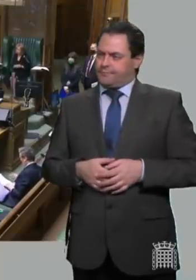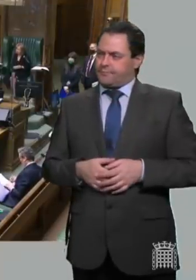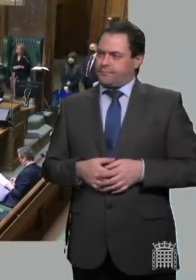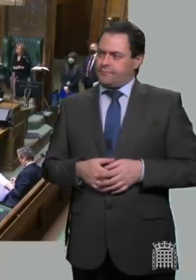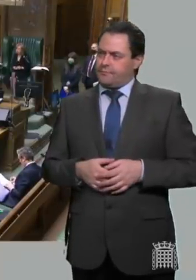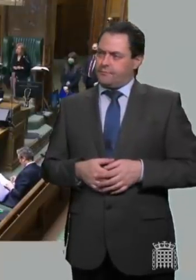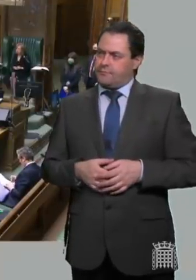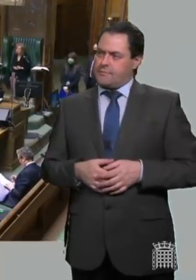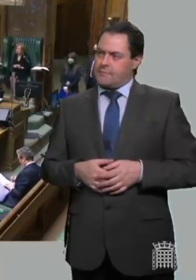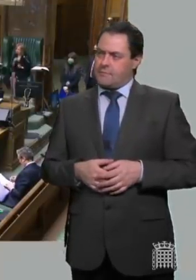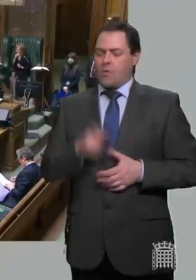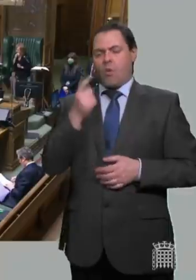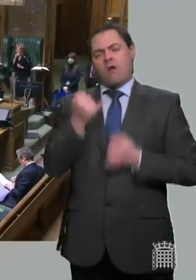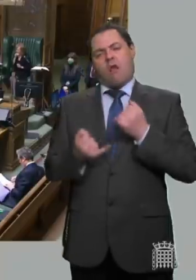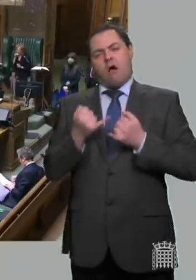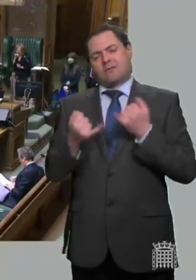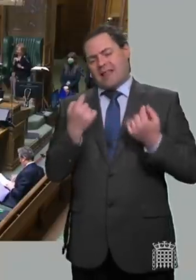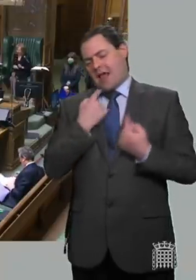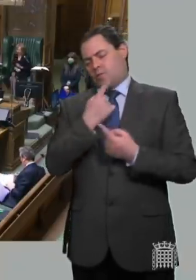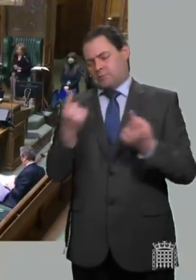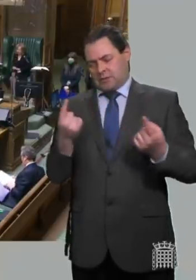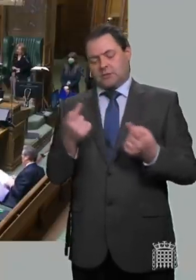I have one final announcement that exemplifies